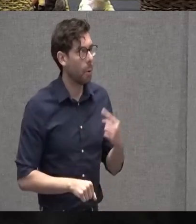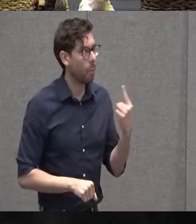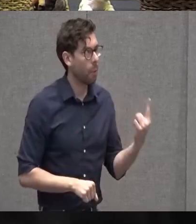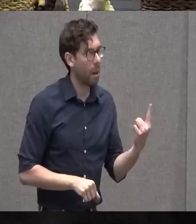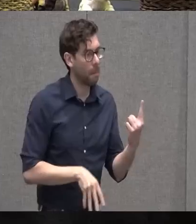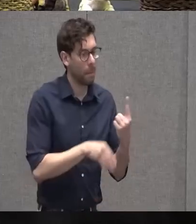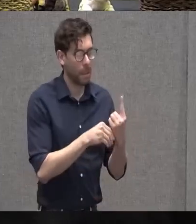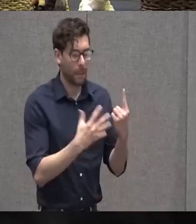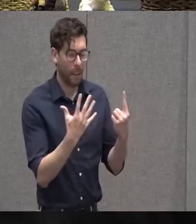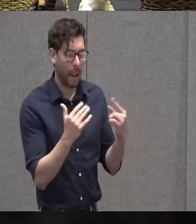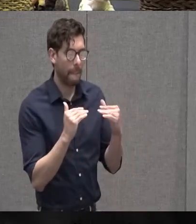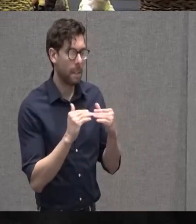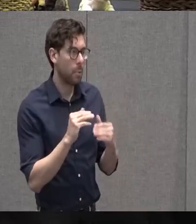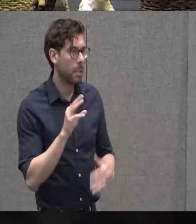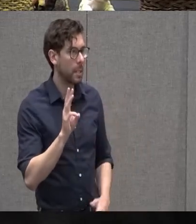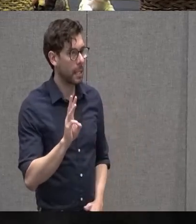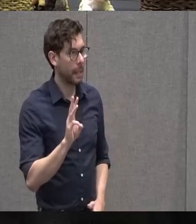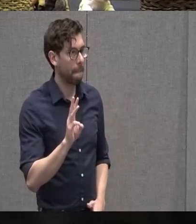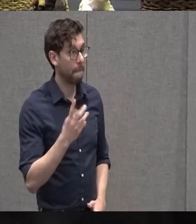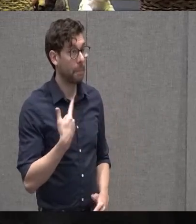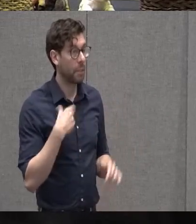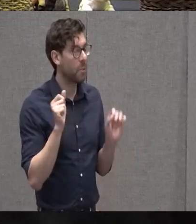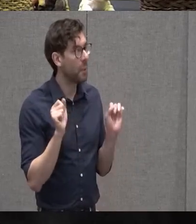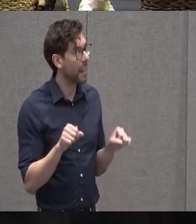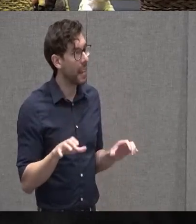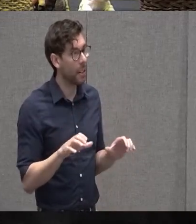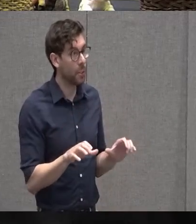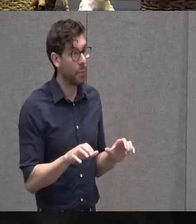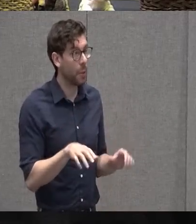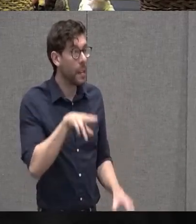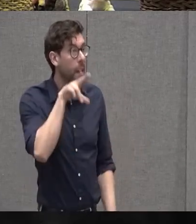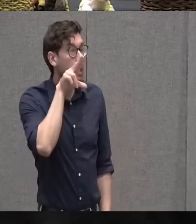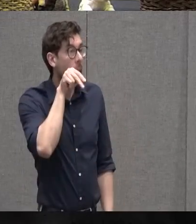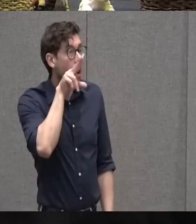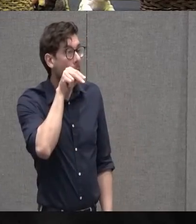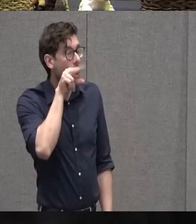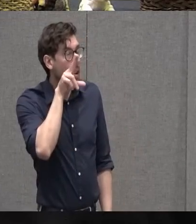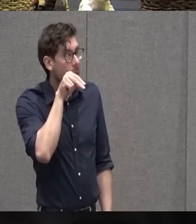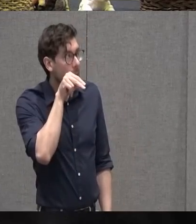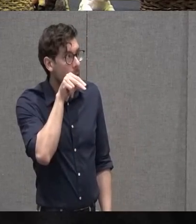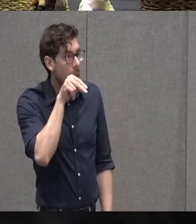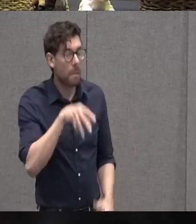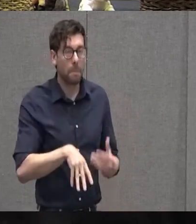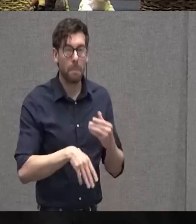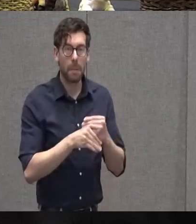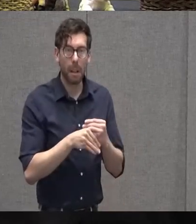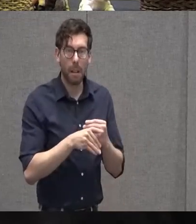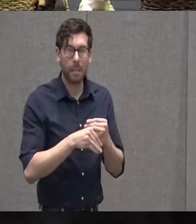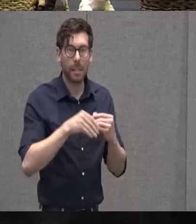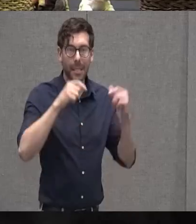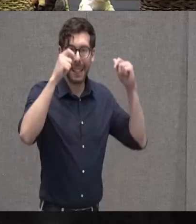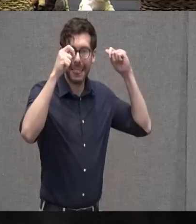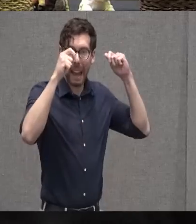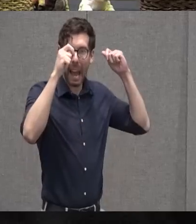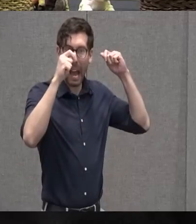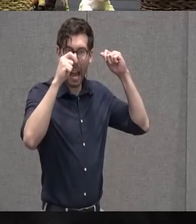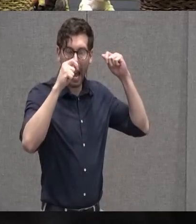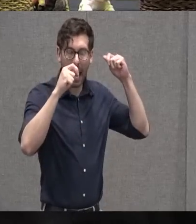So like I could get maybe like the duck and the hat. That's a one and a five, that's one way.